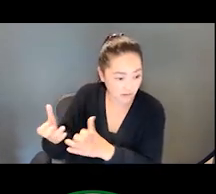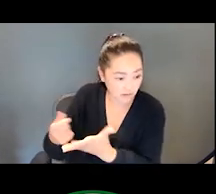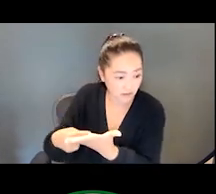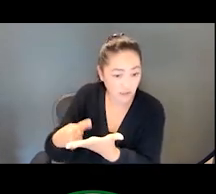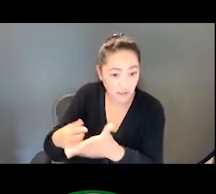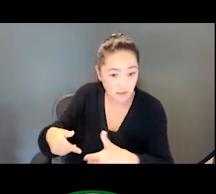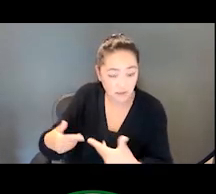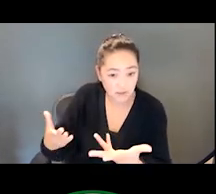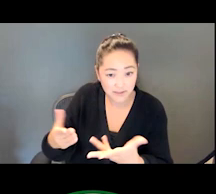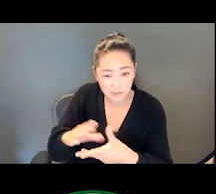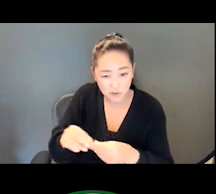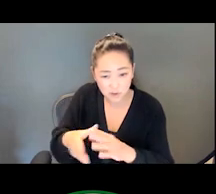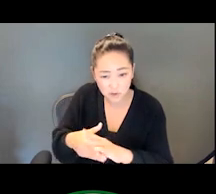Is there anything that you would like to add about that?